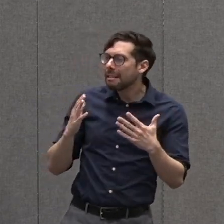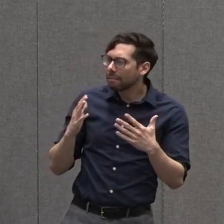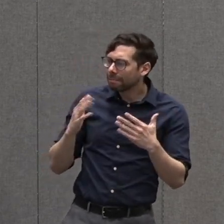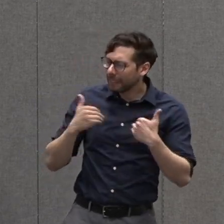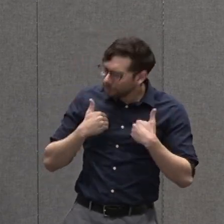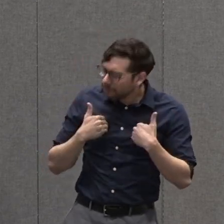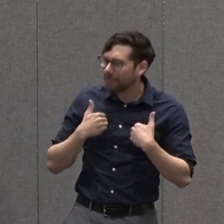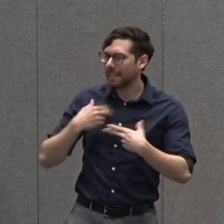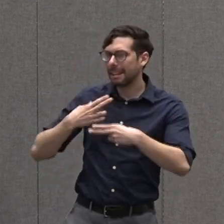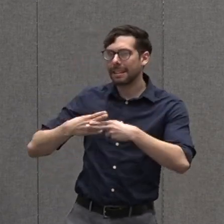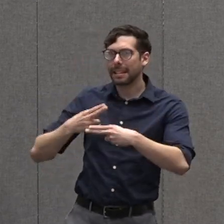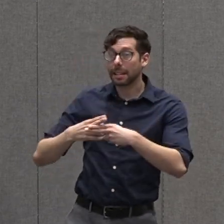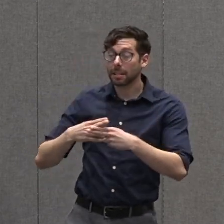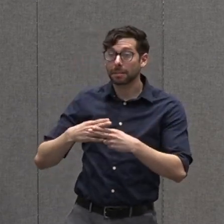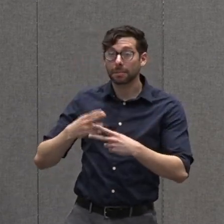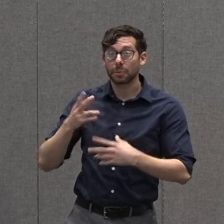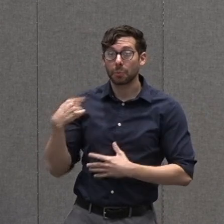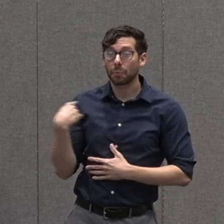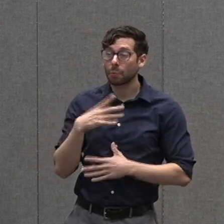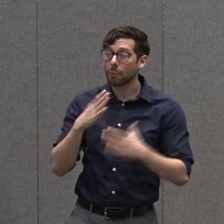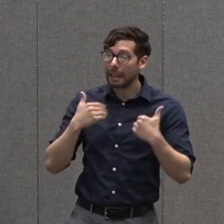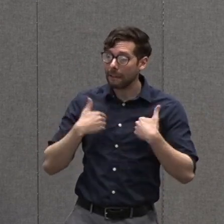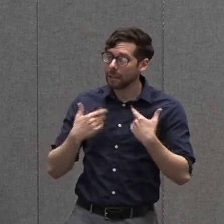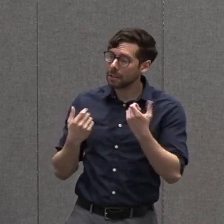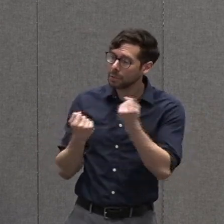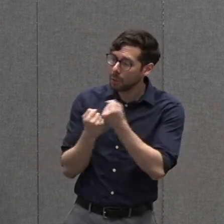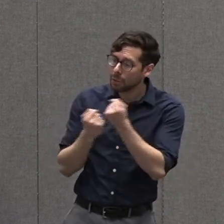or a sponsorship program. And a lot of the snakes that are sponsored